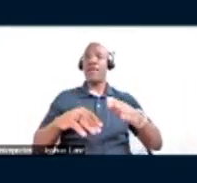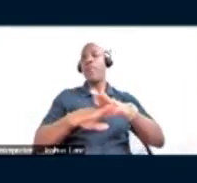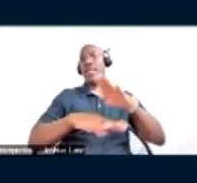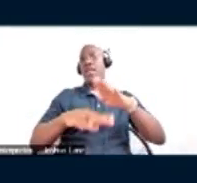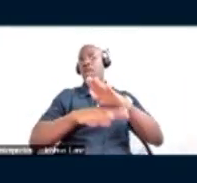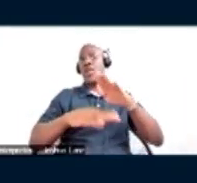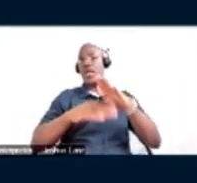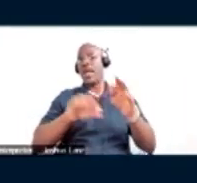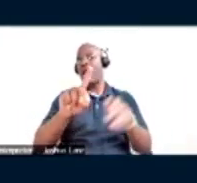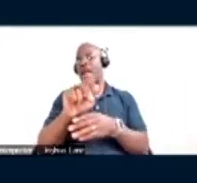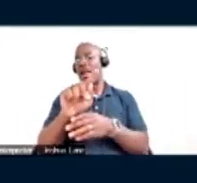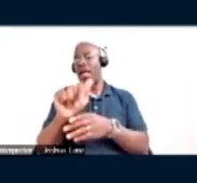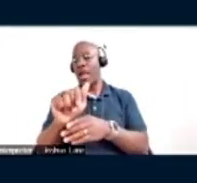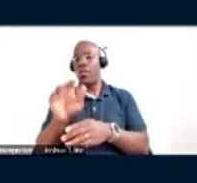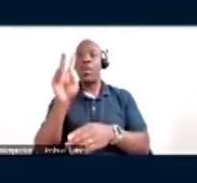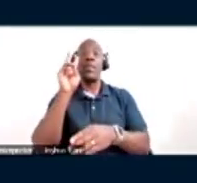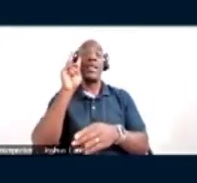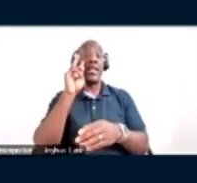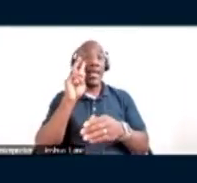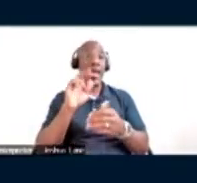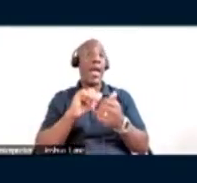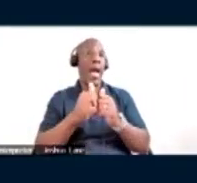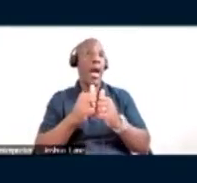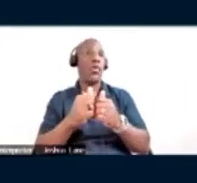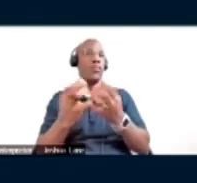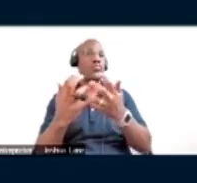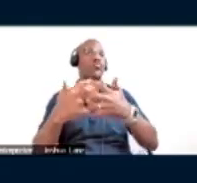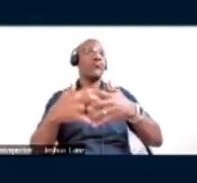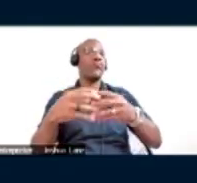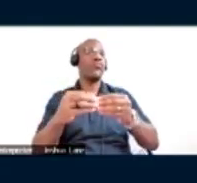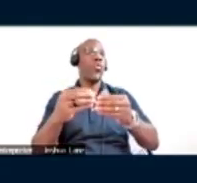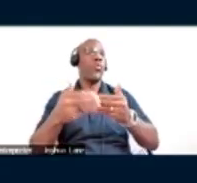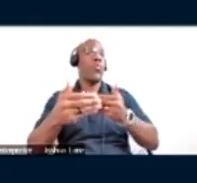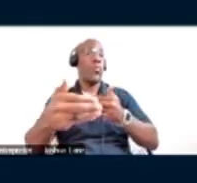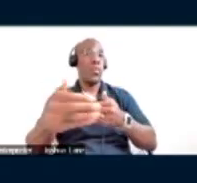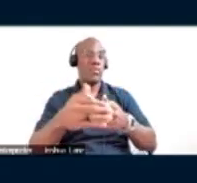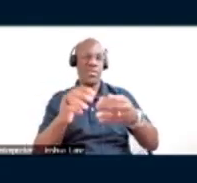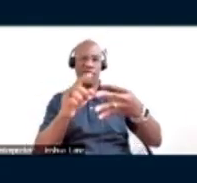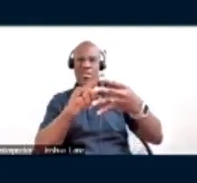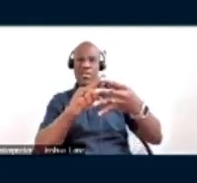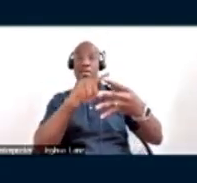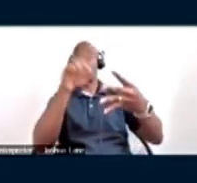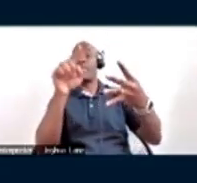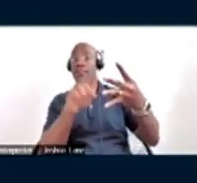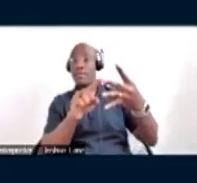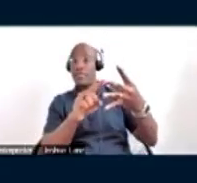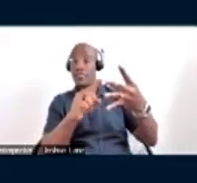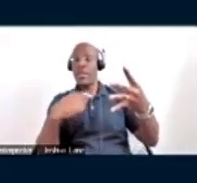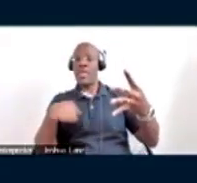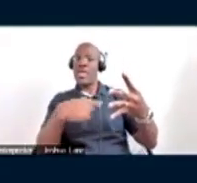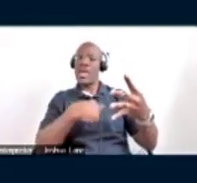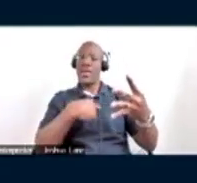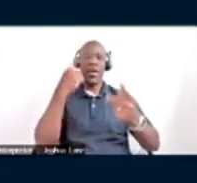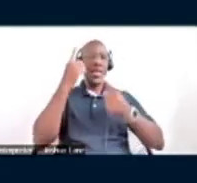Another thing that we've been working at is we have been thinking about what you can do with the definition